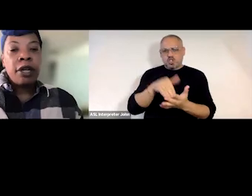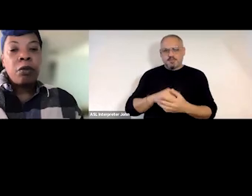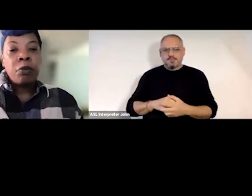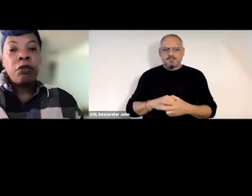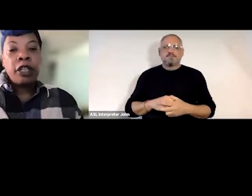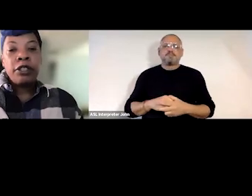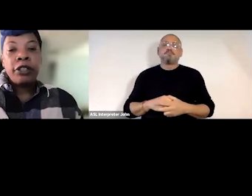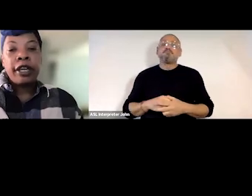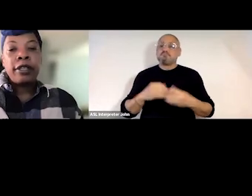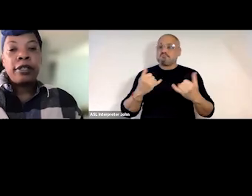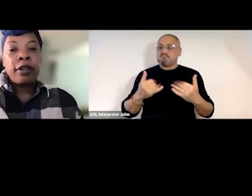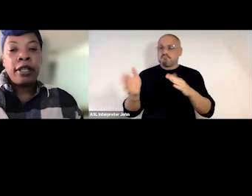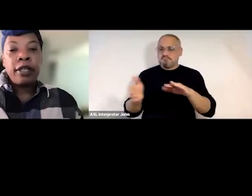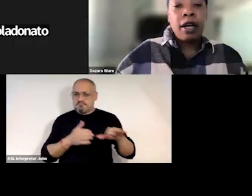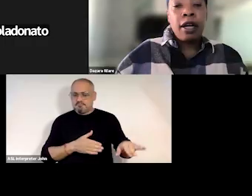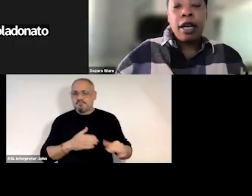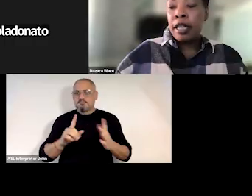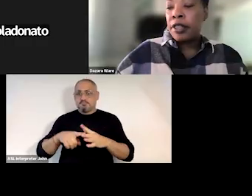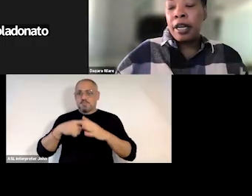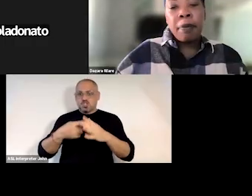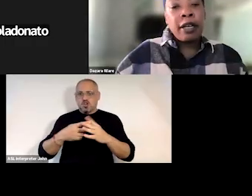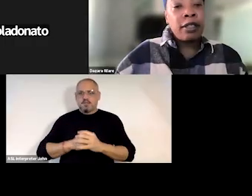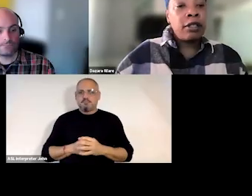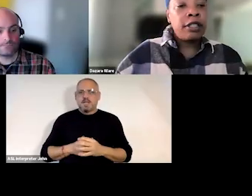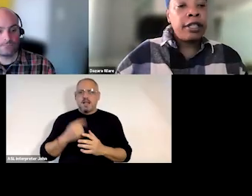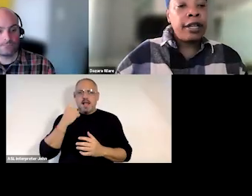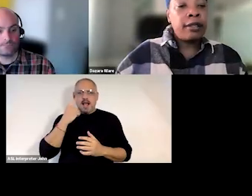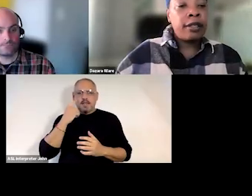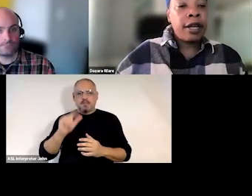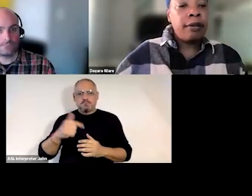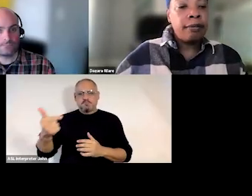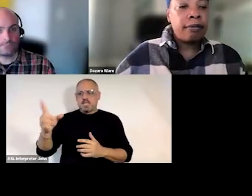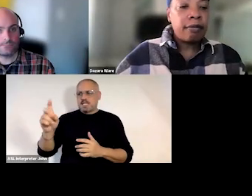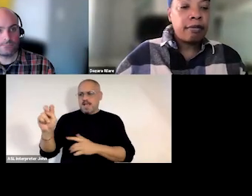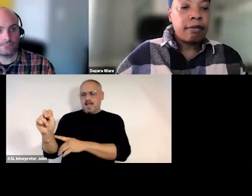So now we're moving into getting started and I think I'd pass it on to Dan. Dan?